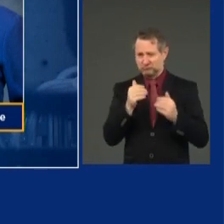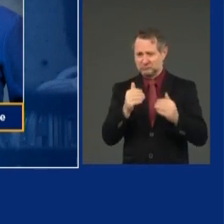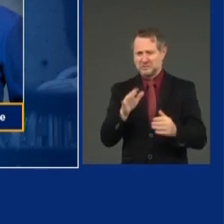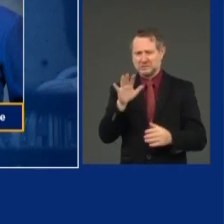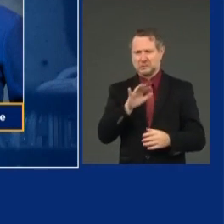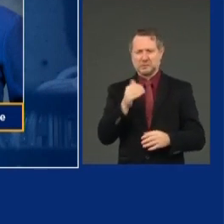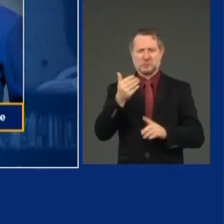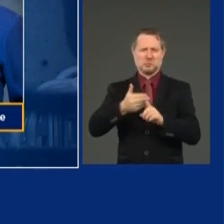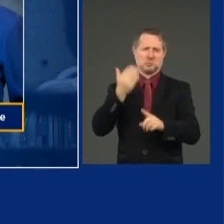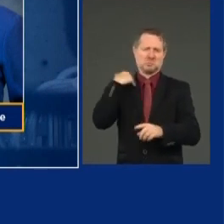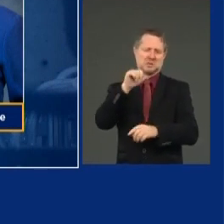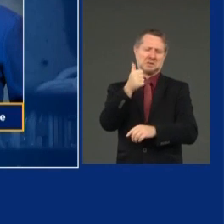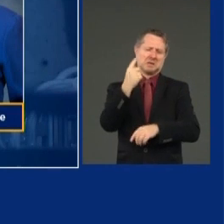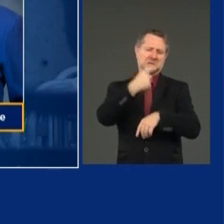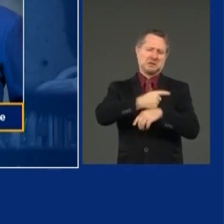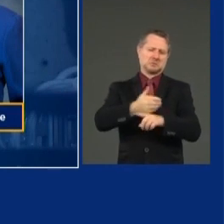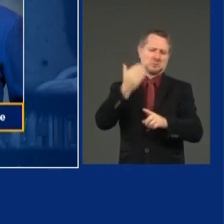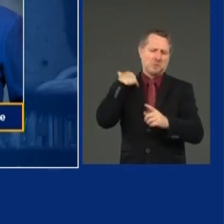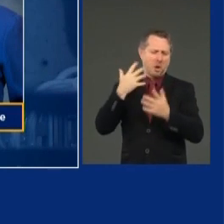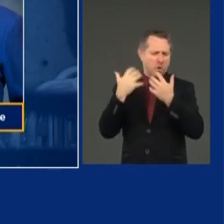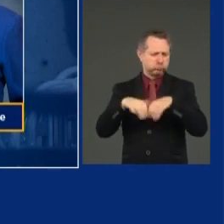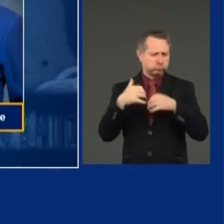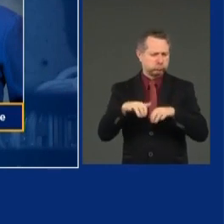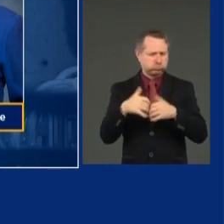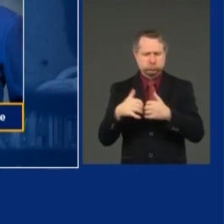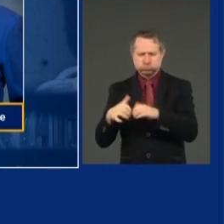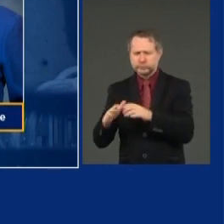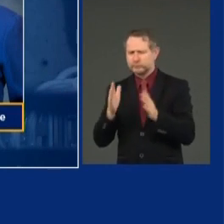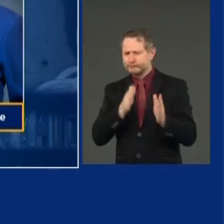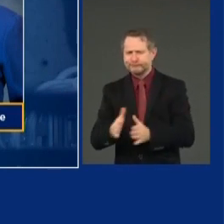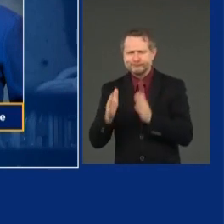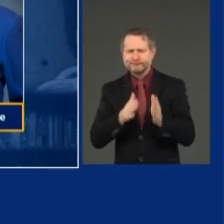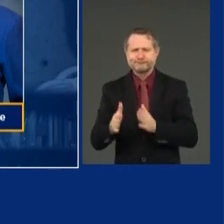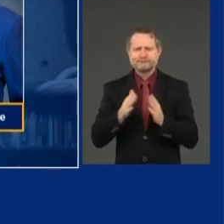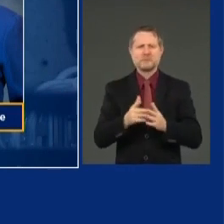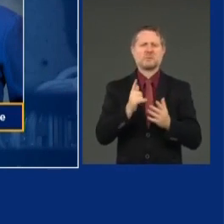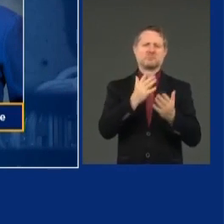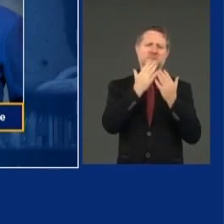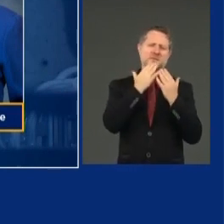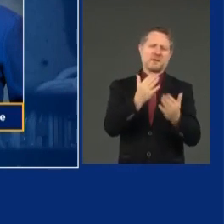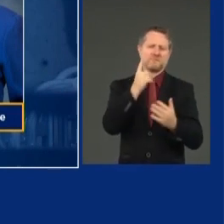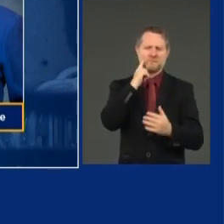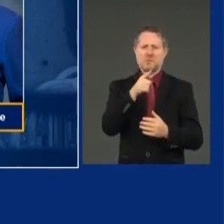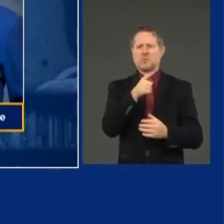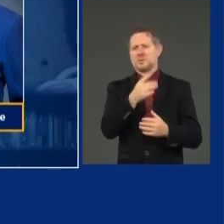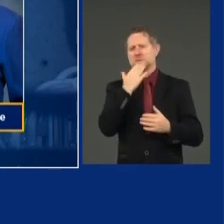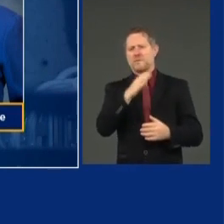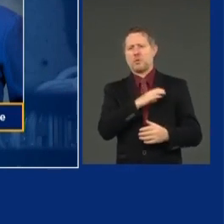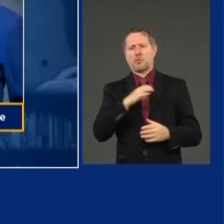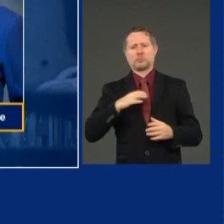DONE. CONGRESSMAN HAKEEM JEFFRIES CAME UP WITH THIS IDEA ABOUT TEN DAYS